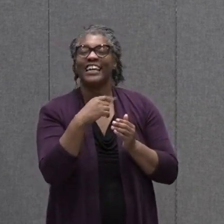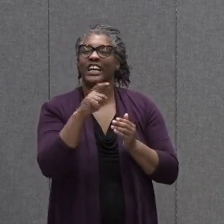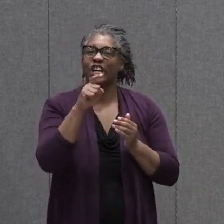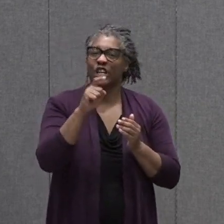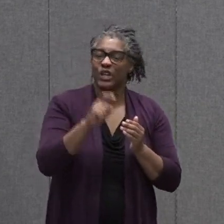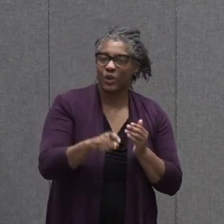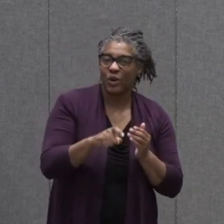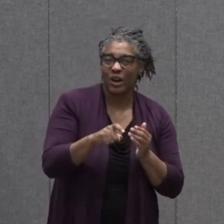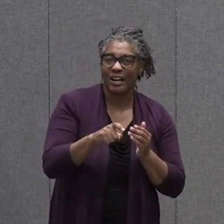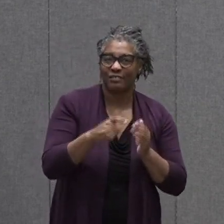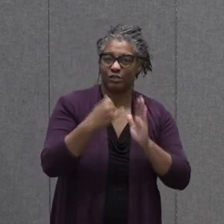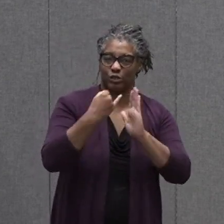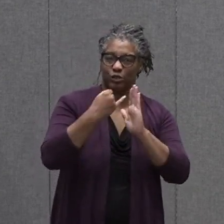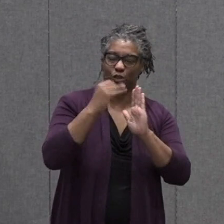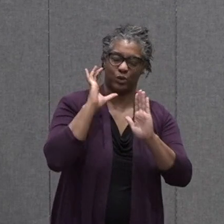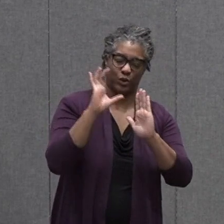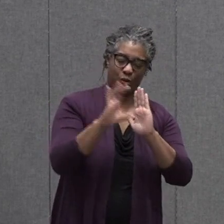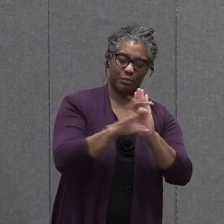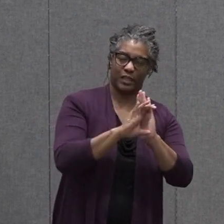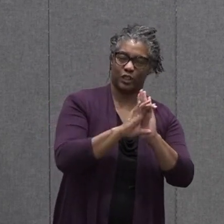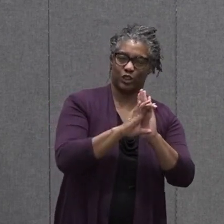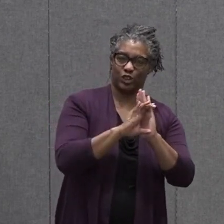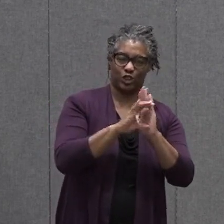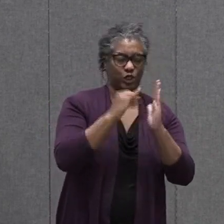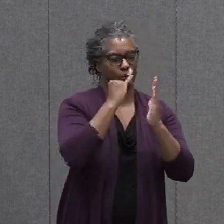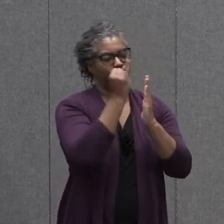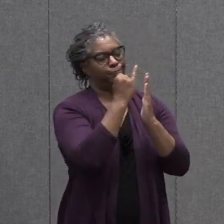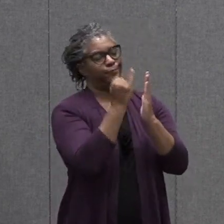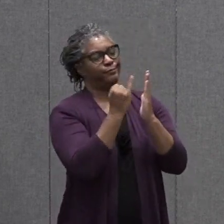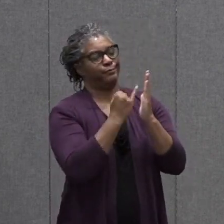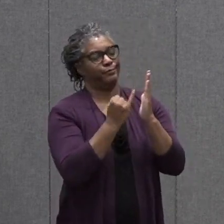which is ball. And I like to play basketball.